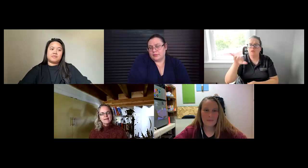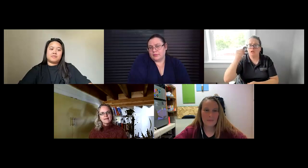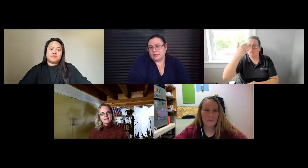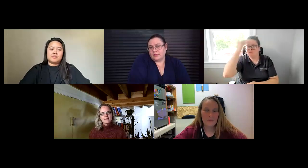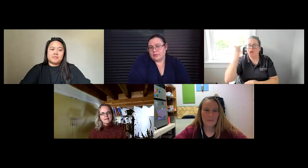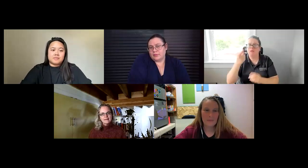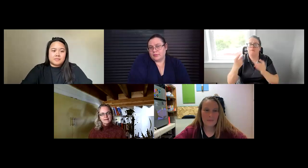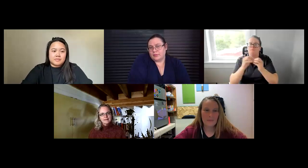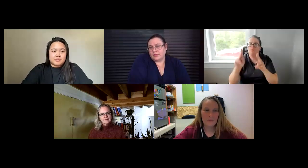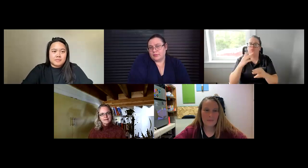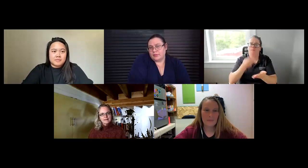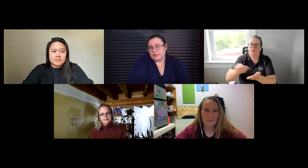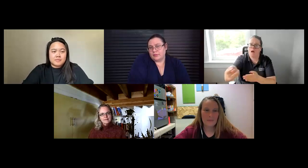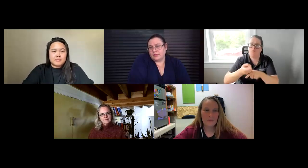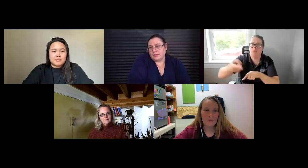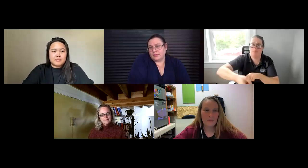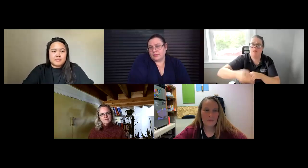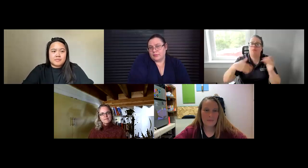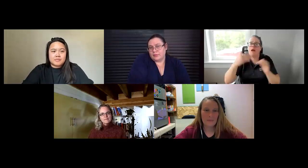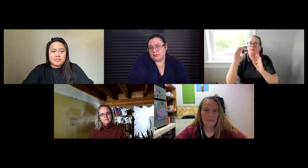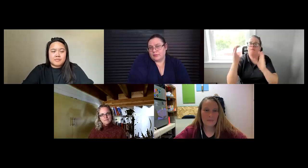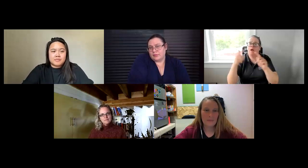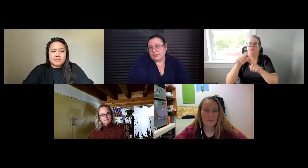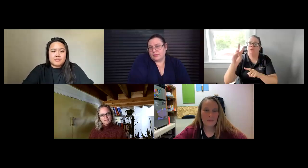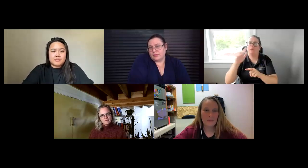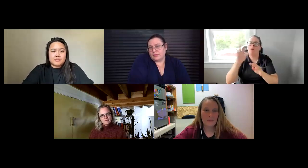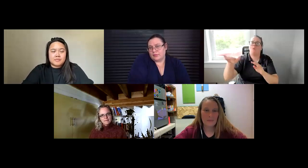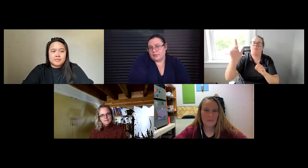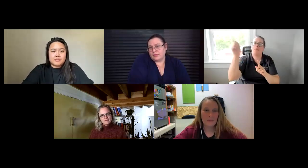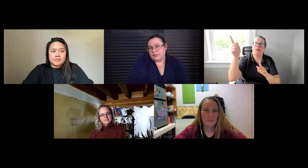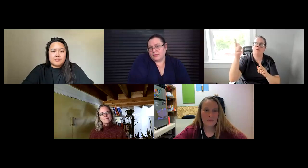And my consultant suggested 30 days because more people will buy in right there compared